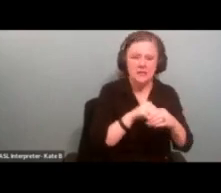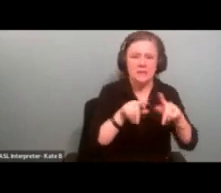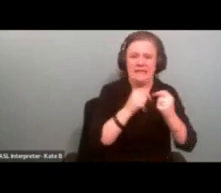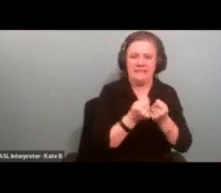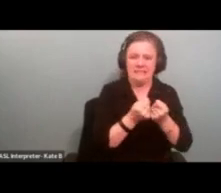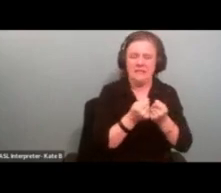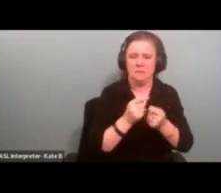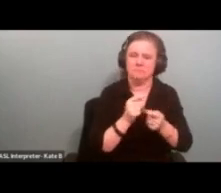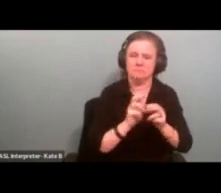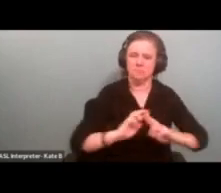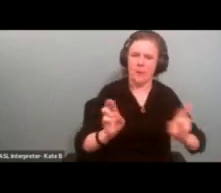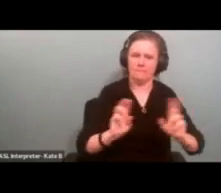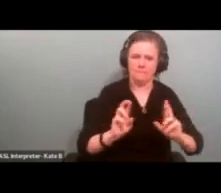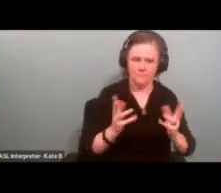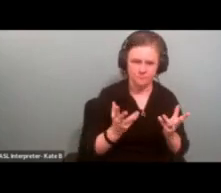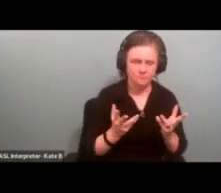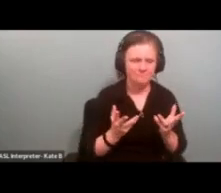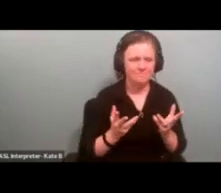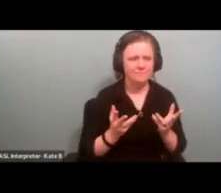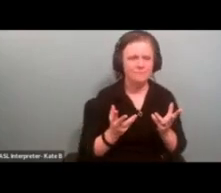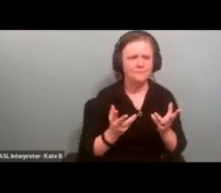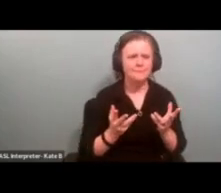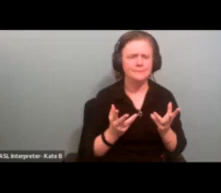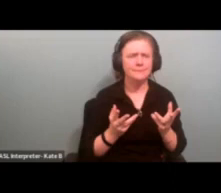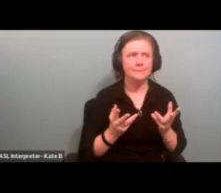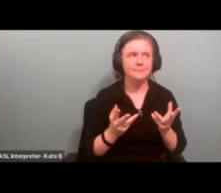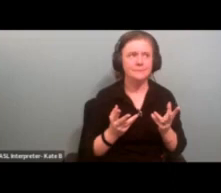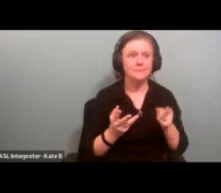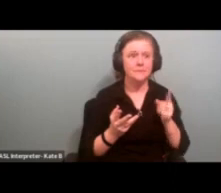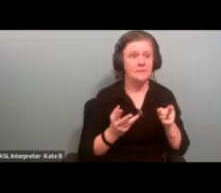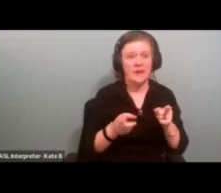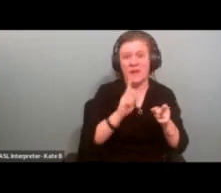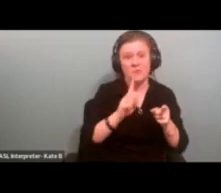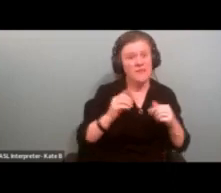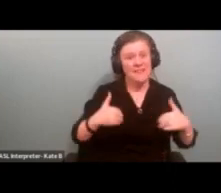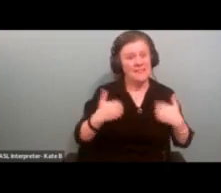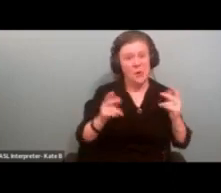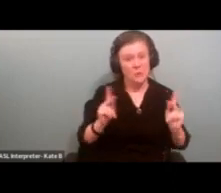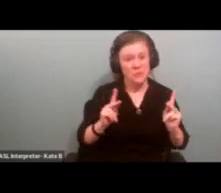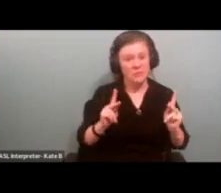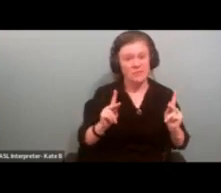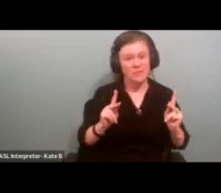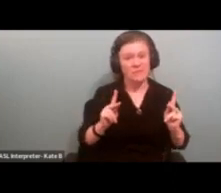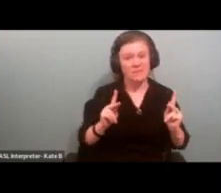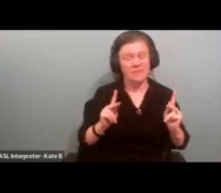remember that these are really young people in their families that are at the tippity, top of